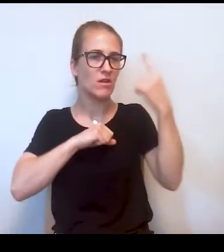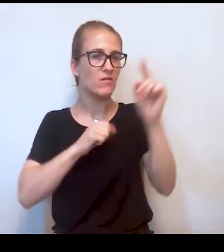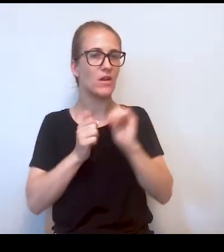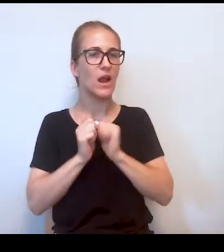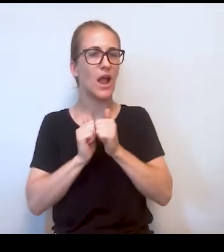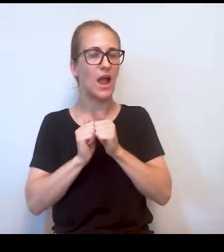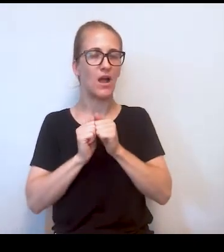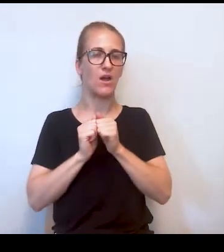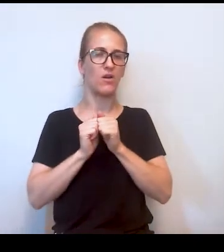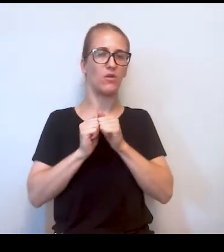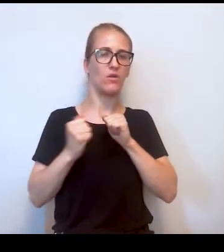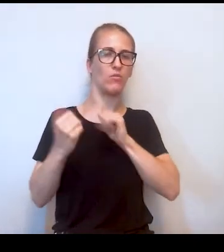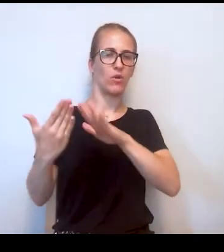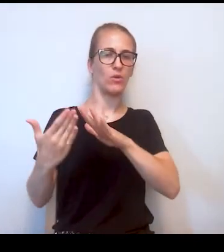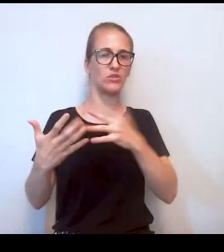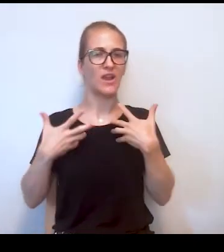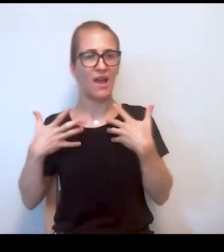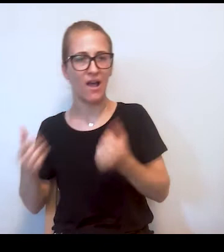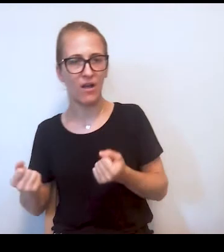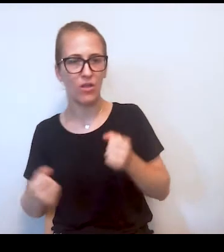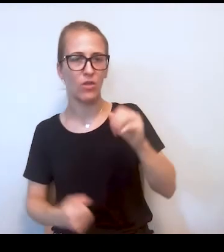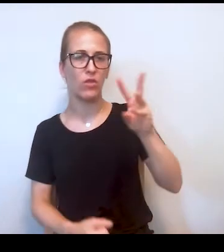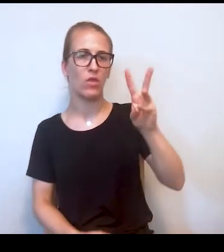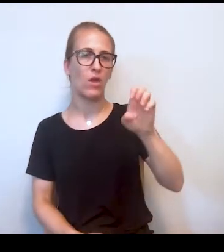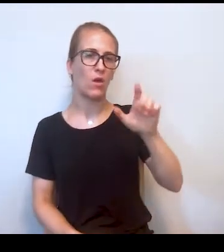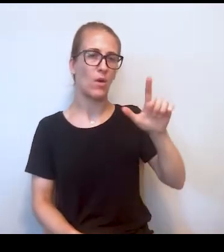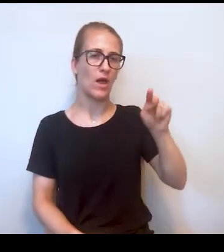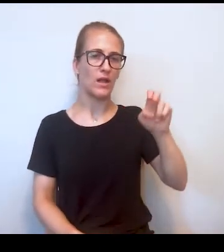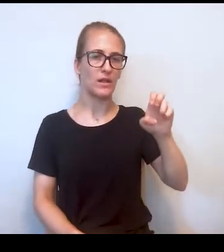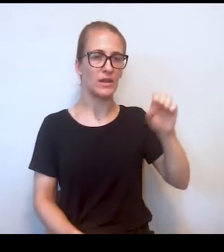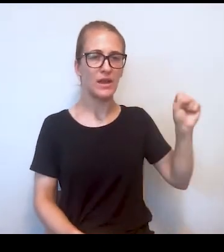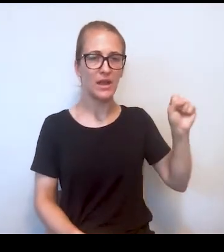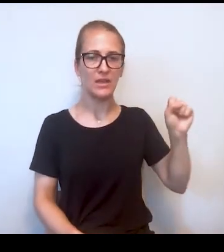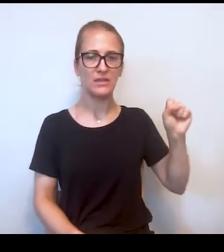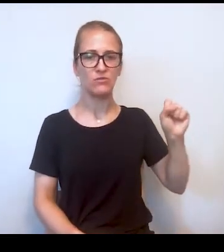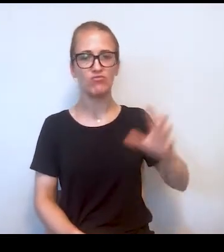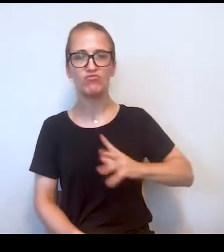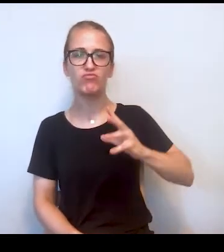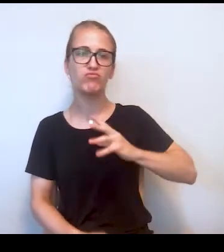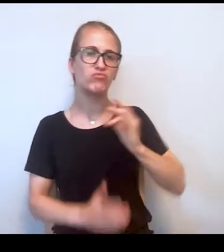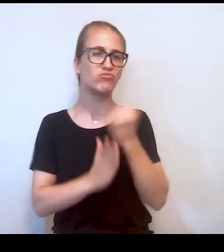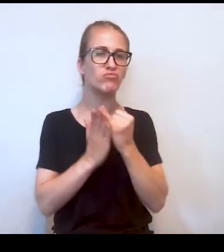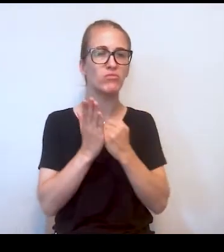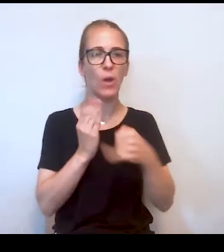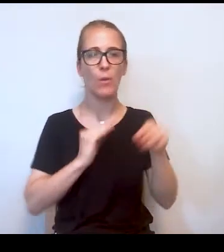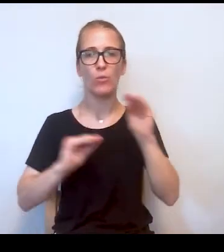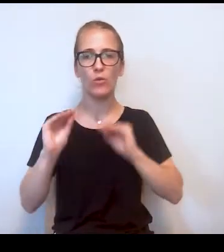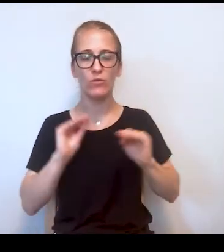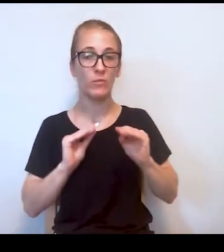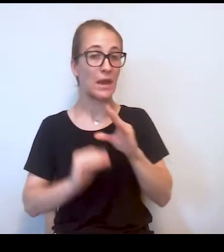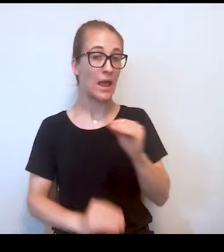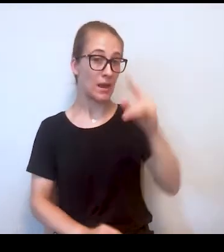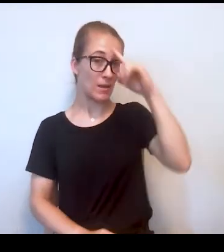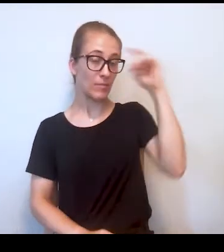artistic, virtuosic movement. And because it's so common... It's likely as common (chuckles) as one in five people